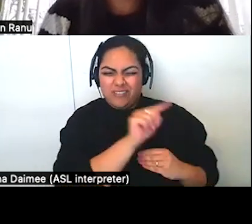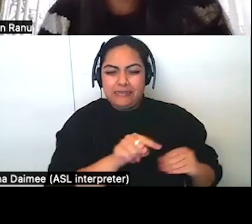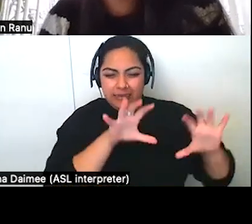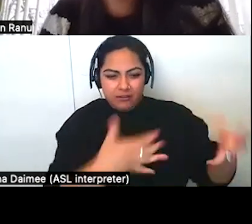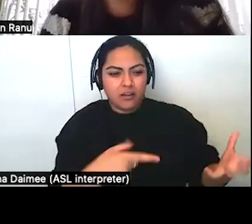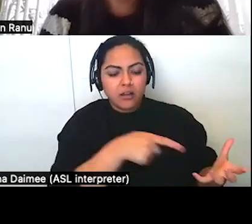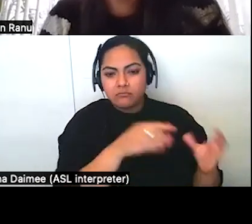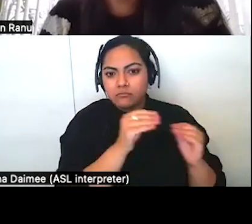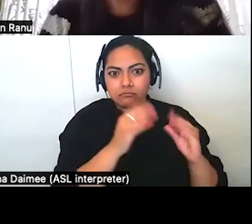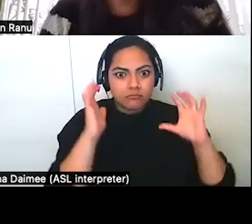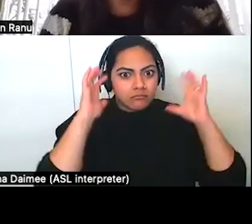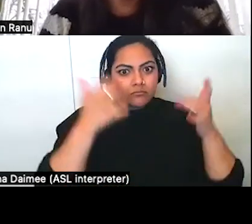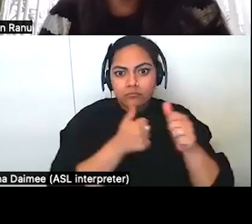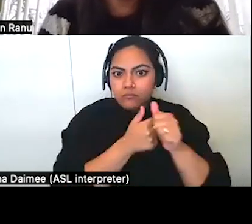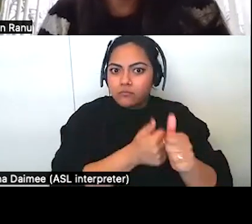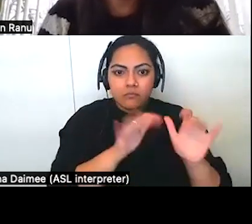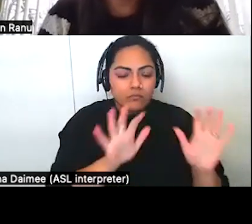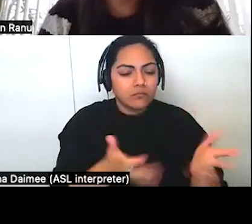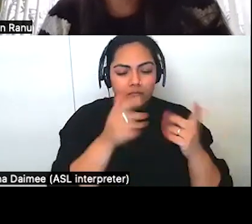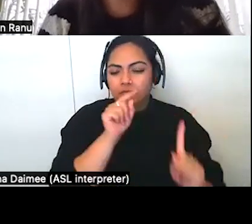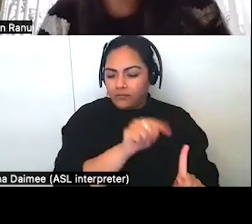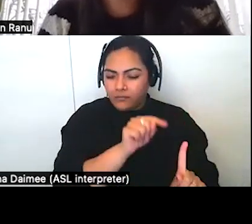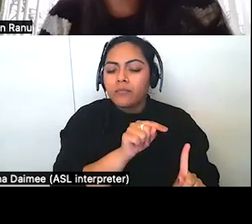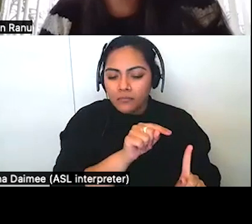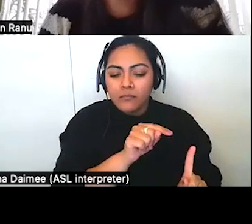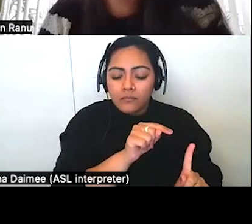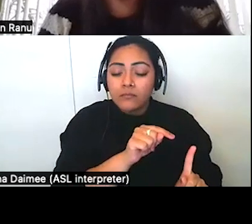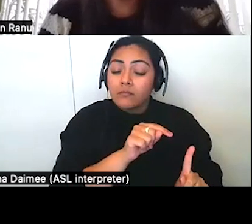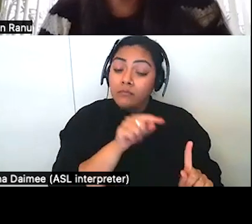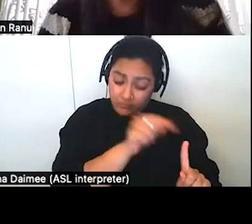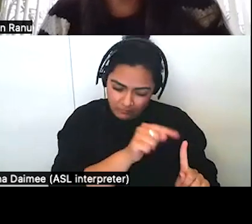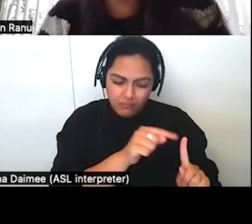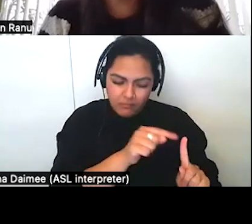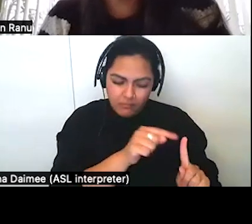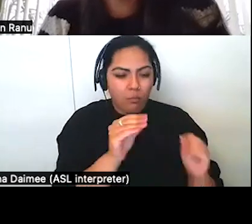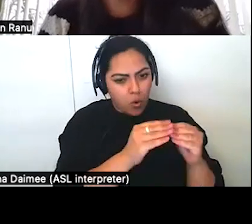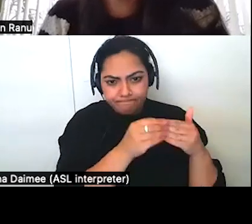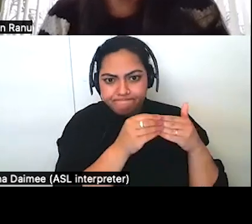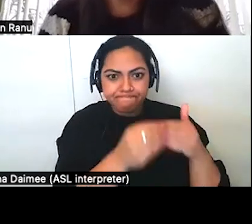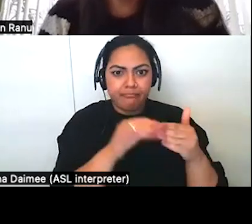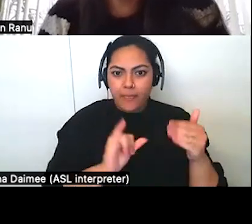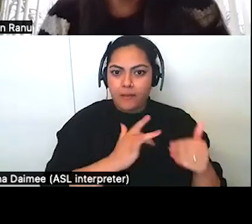However, it's important to note that while Gen Z is driving this trend, all generational groups